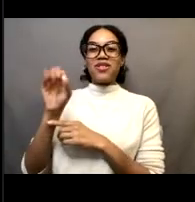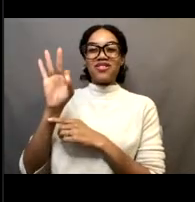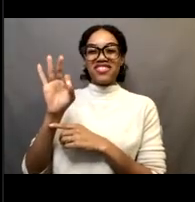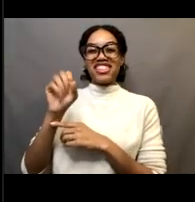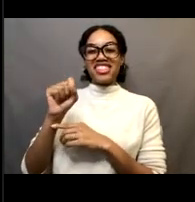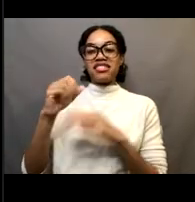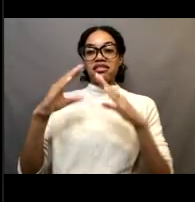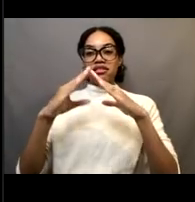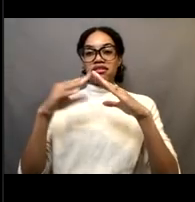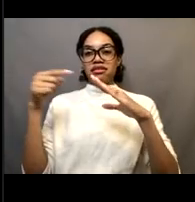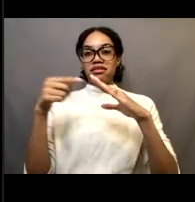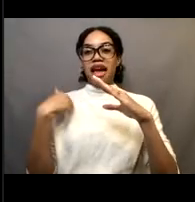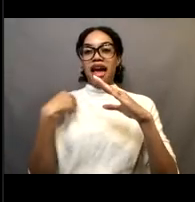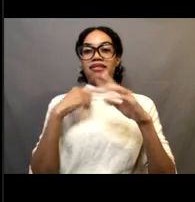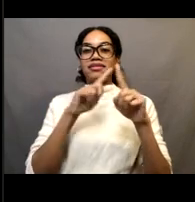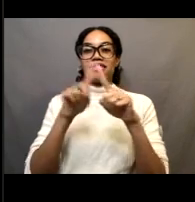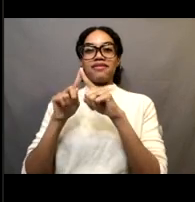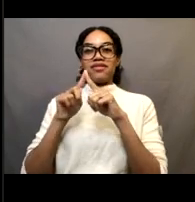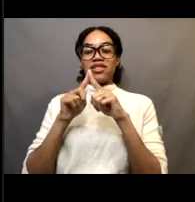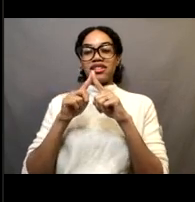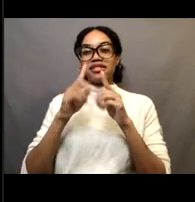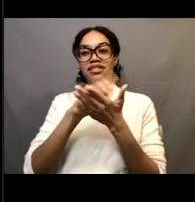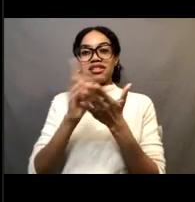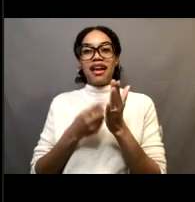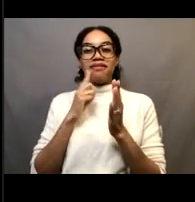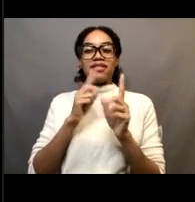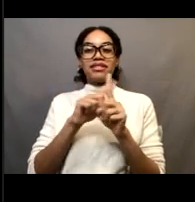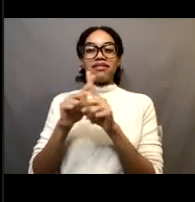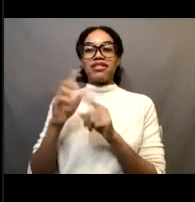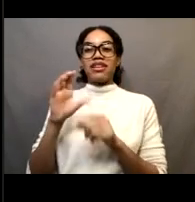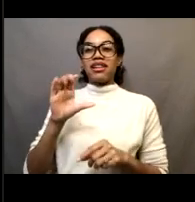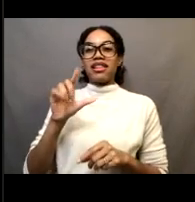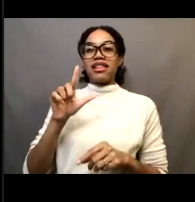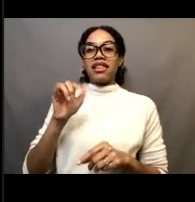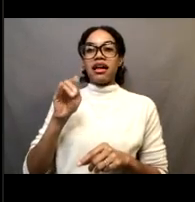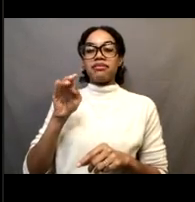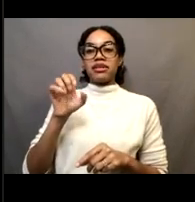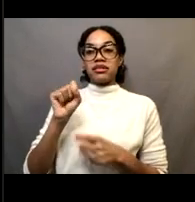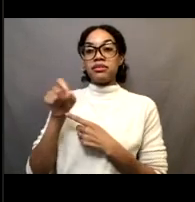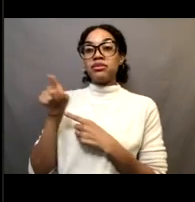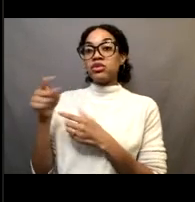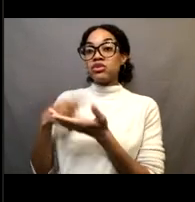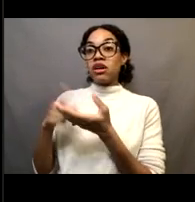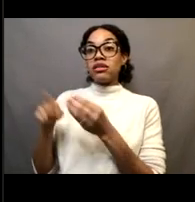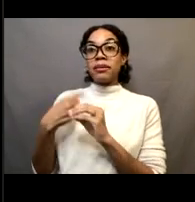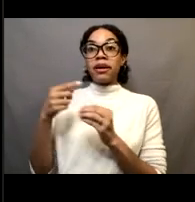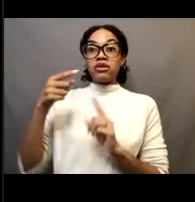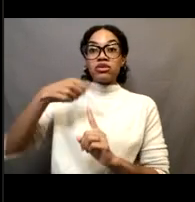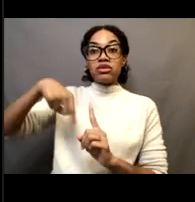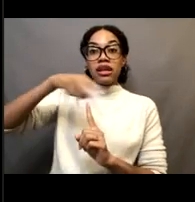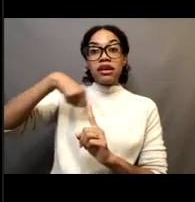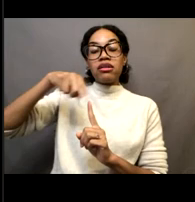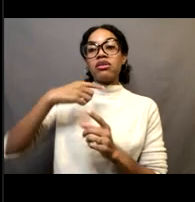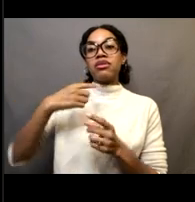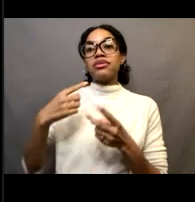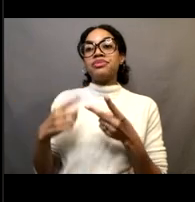or sorry a tornado just now. And we were talking about windy environments but in places where it might not be windy